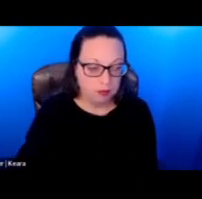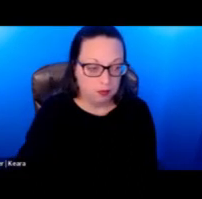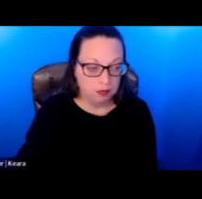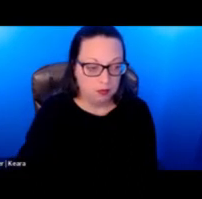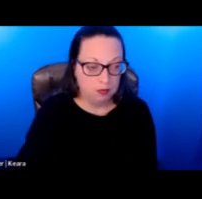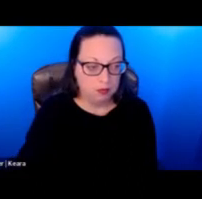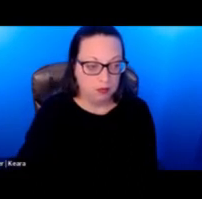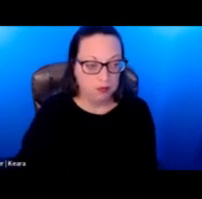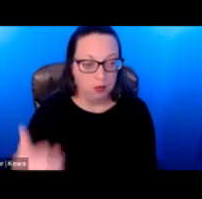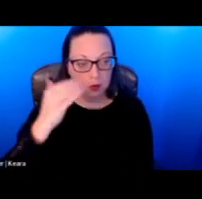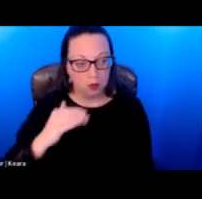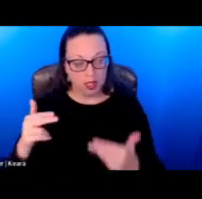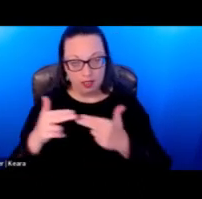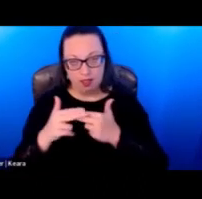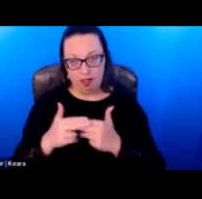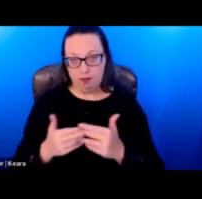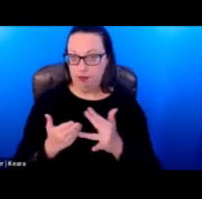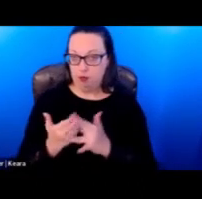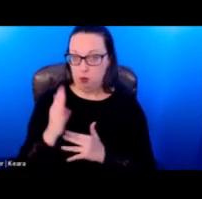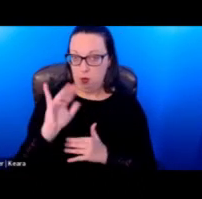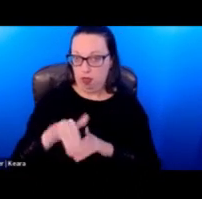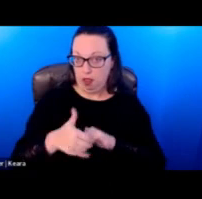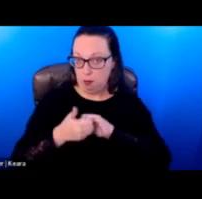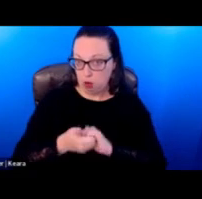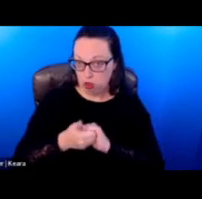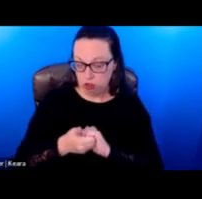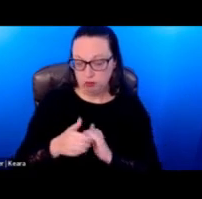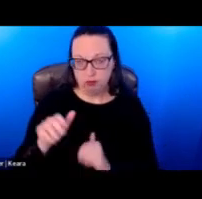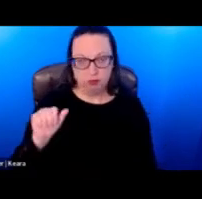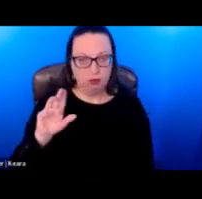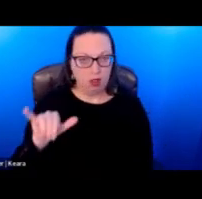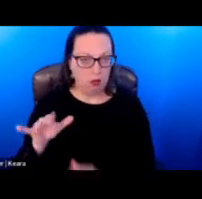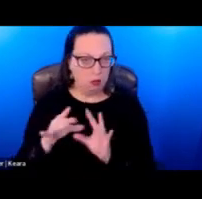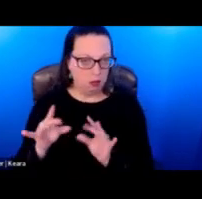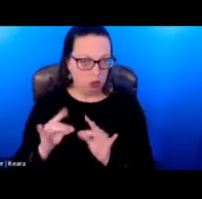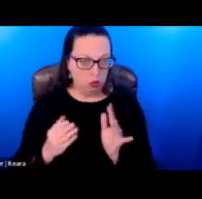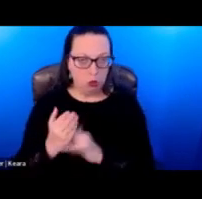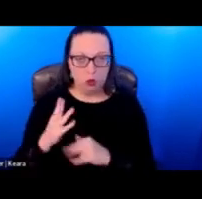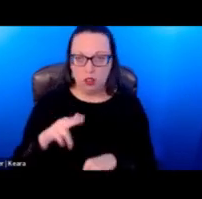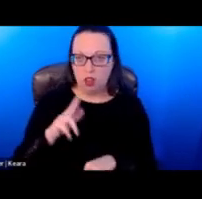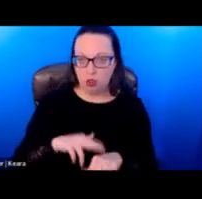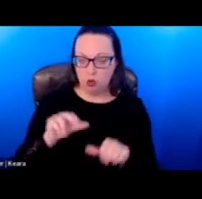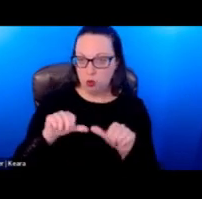through this partnership that Amy mentioned, through the National Association of State Head Injury Administrators, and